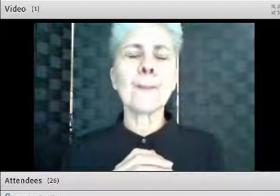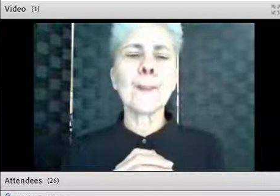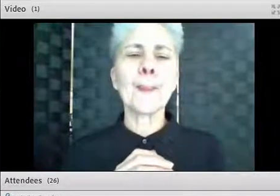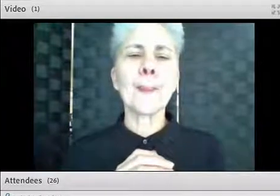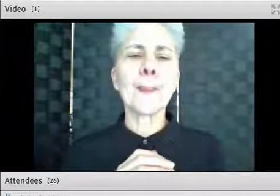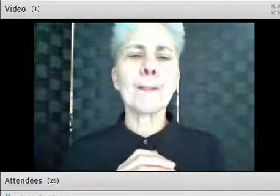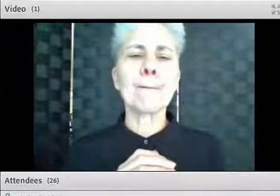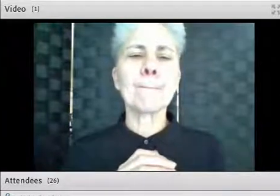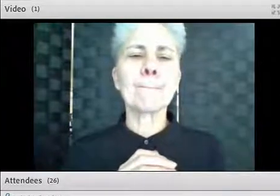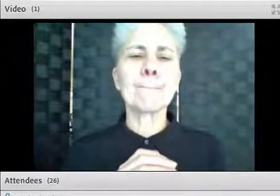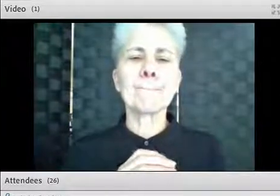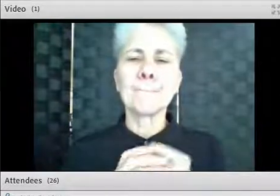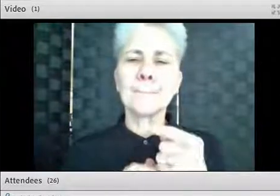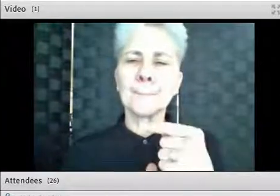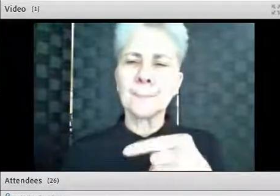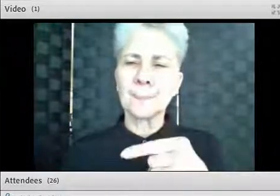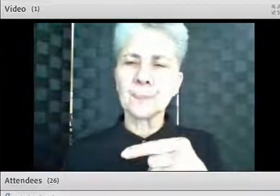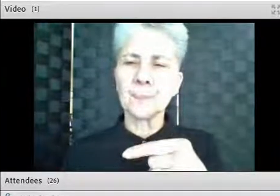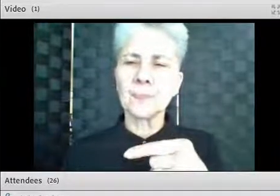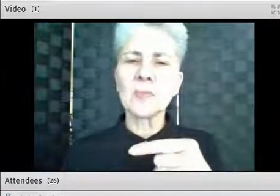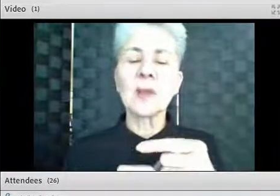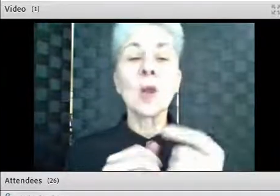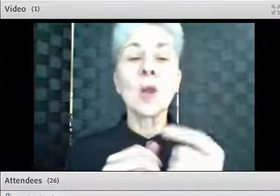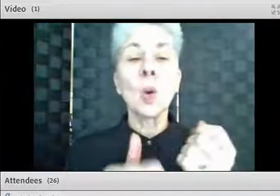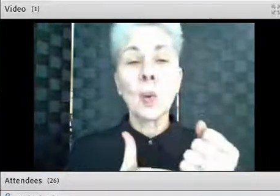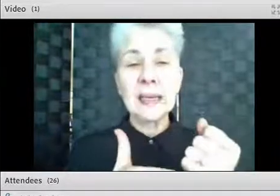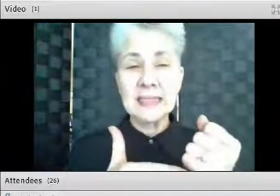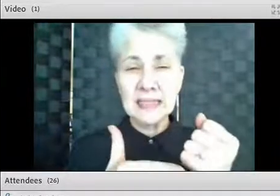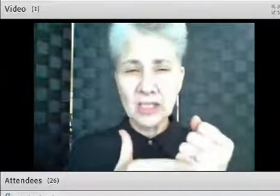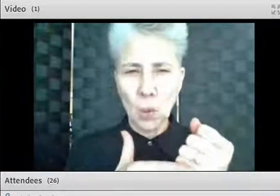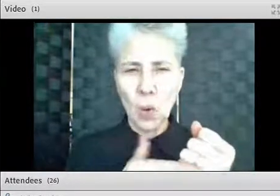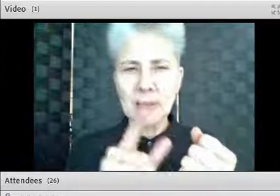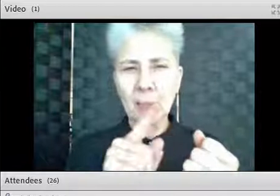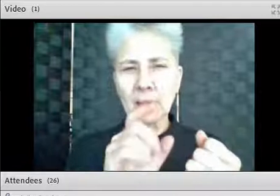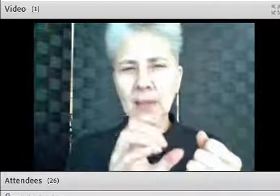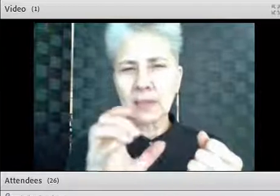the actual Library of Congress Classification schedules and the Classification and Shelflisting Manual.